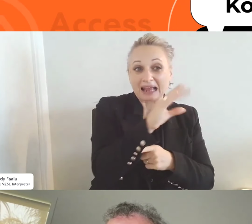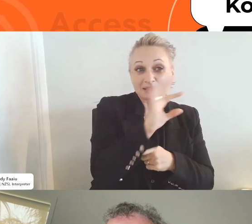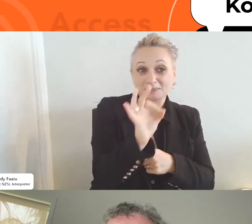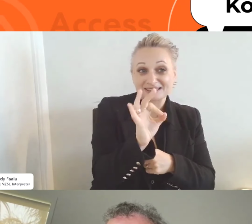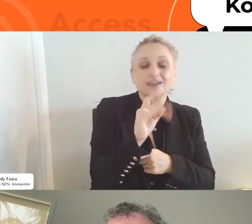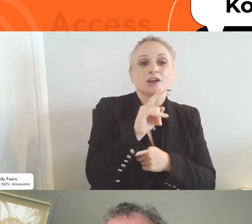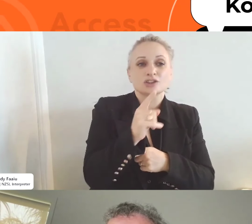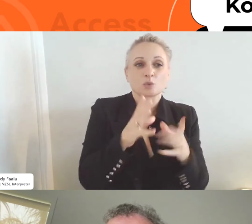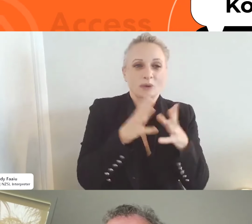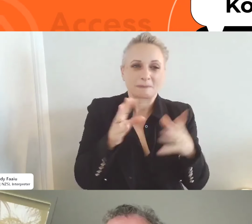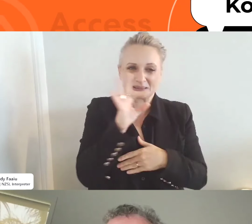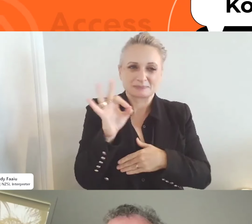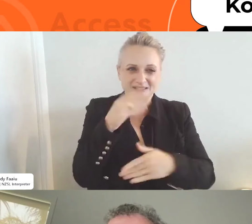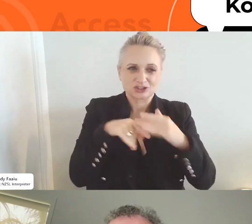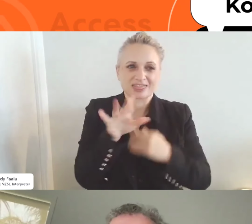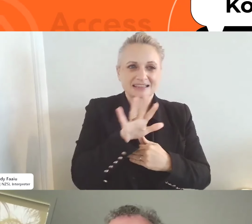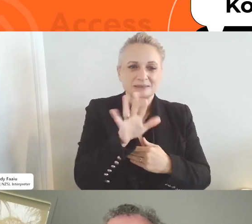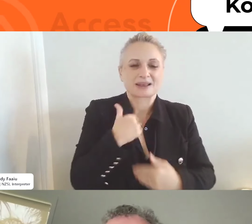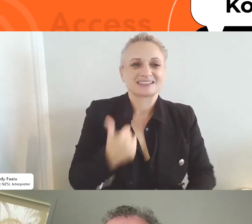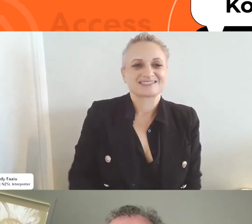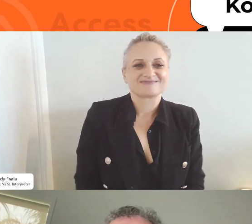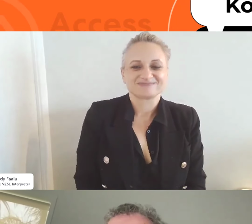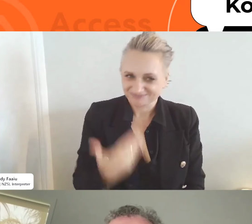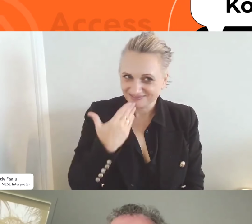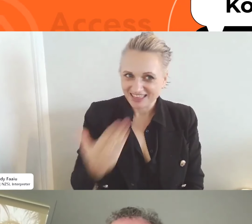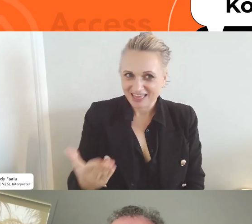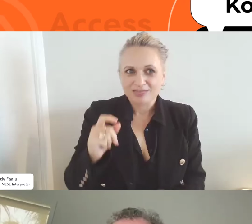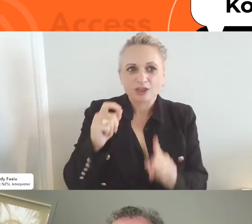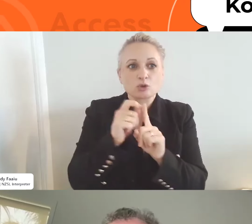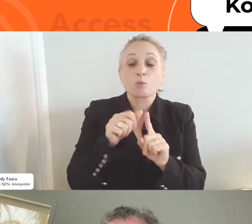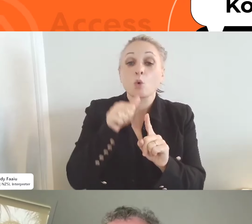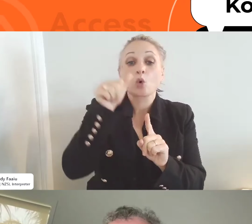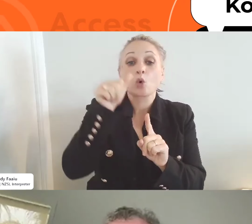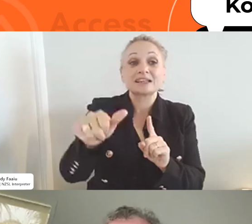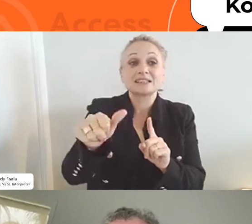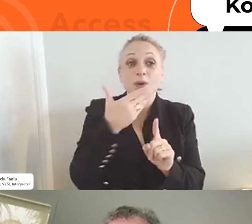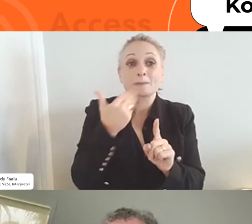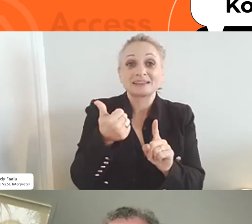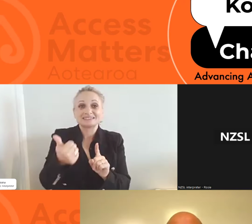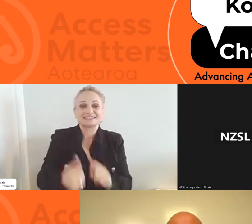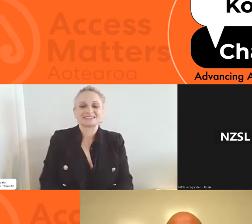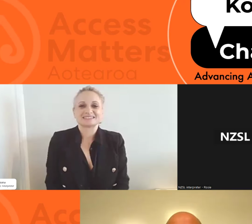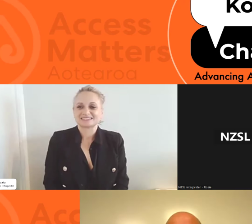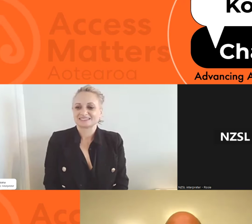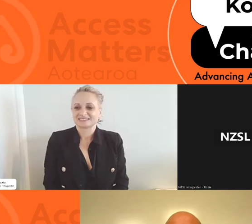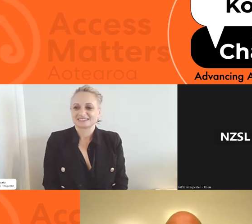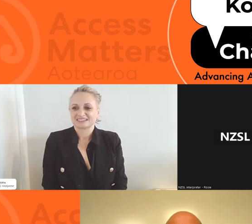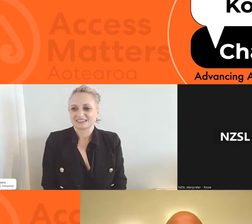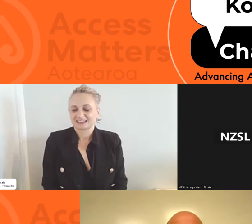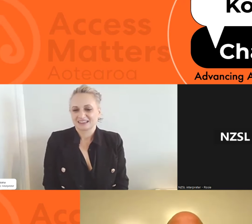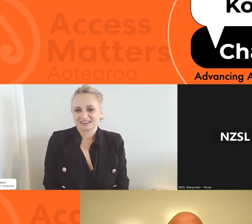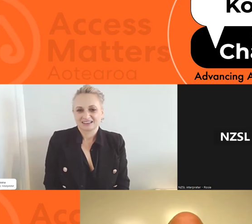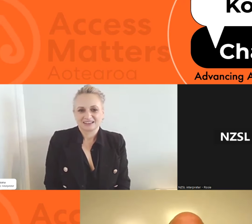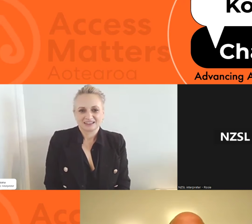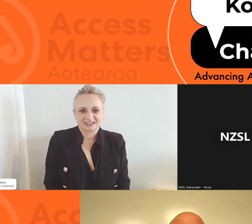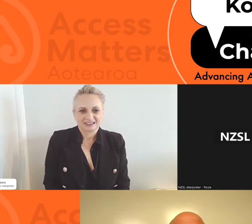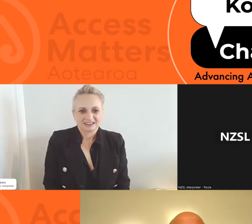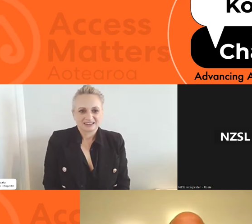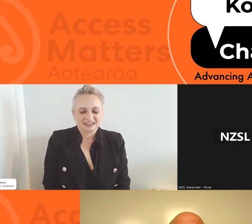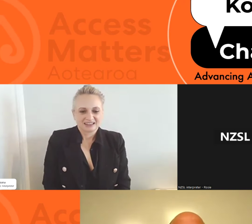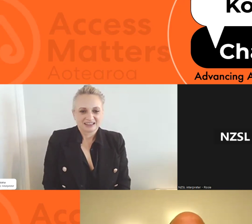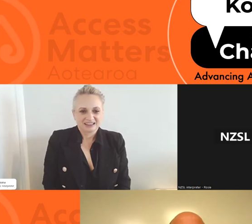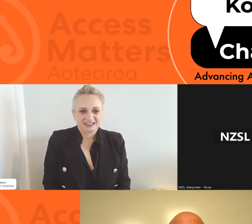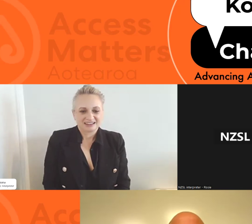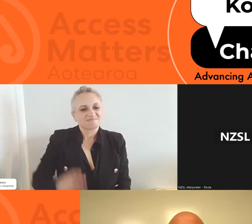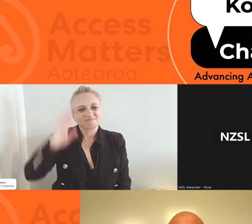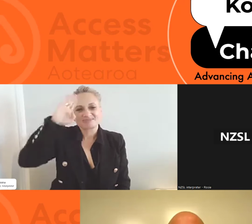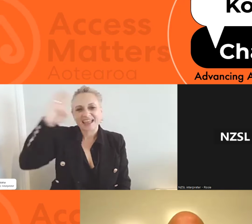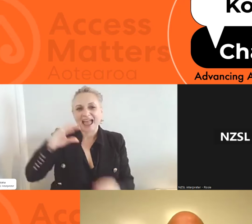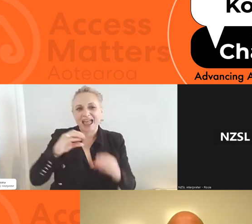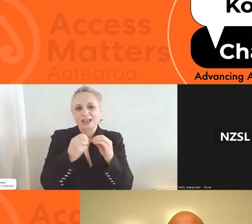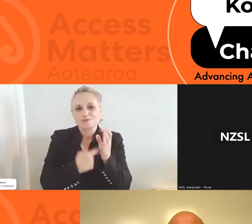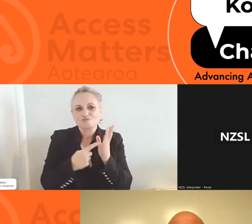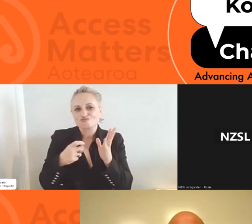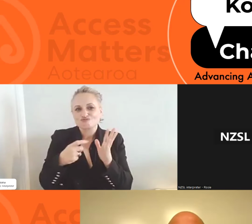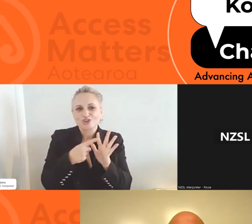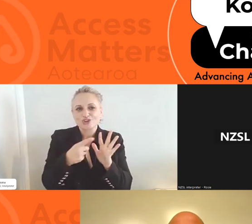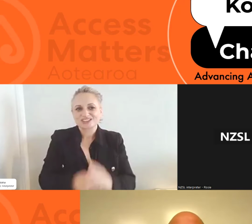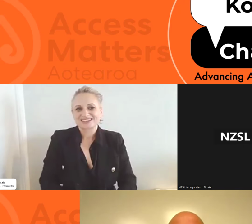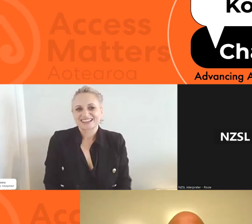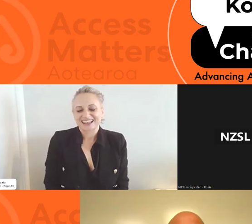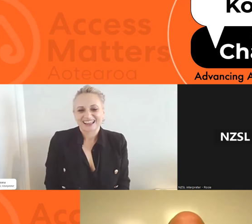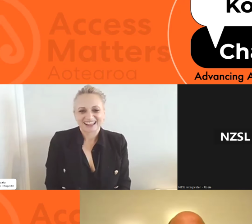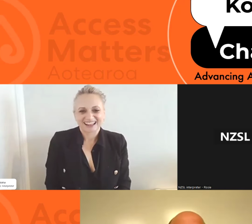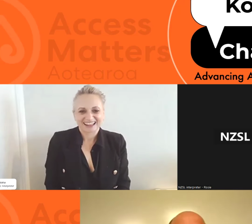Raymond. Cheers Paul. The next one jump in please. Gidday Bruce.